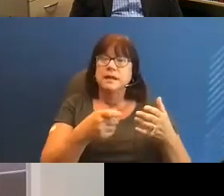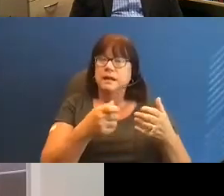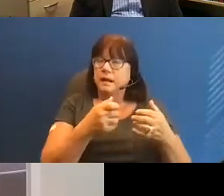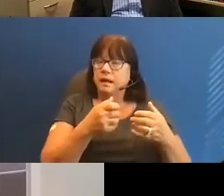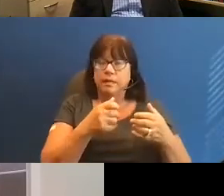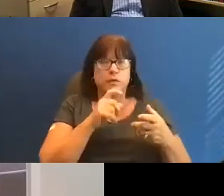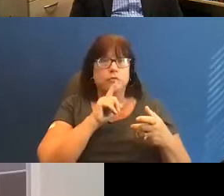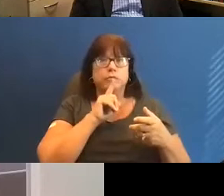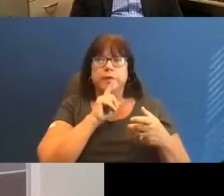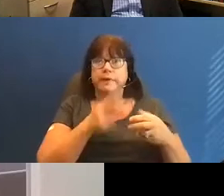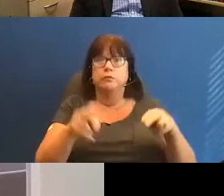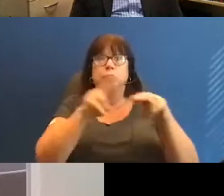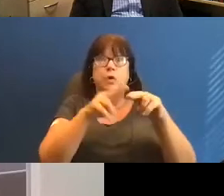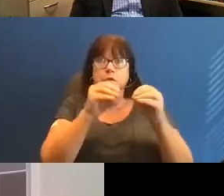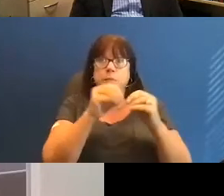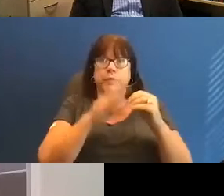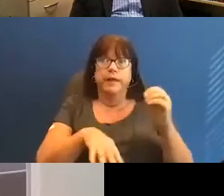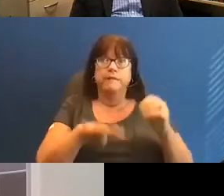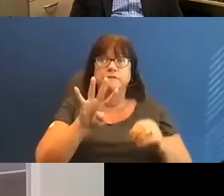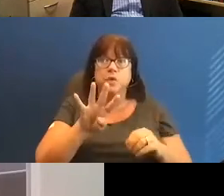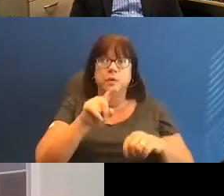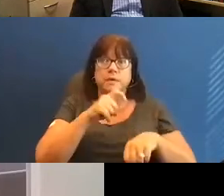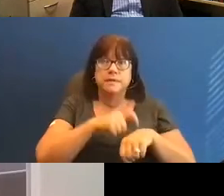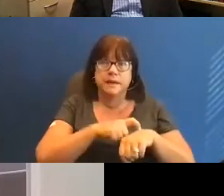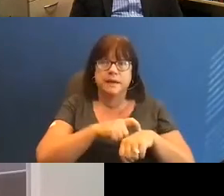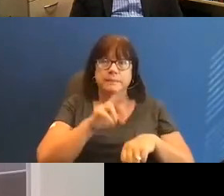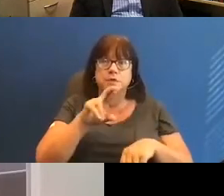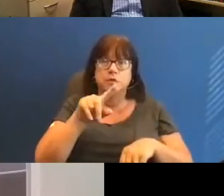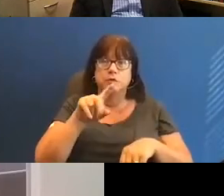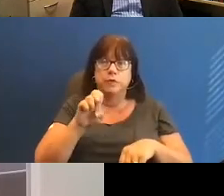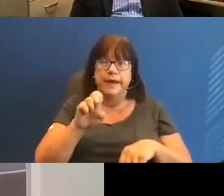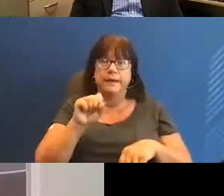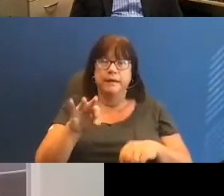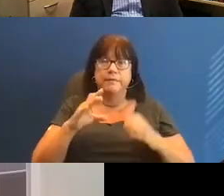they rose more than four times the rate of the overall consumer price index from 2006 to 2016.